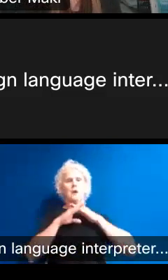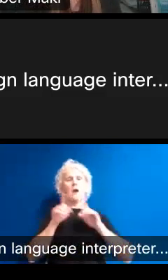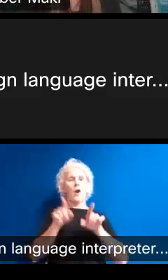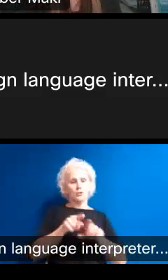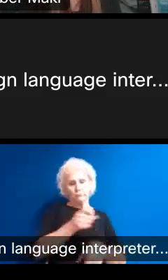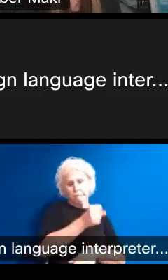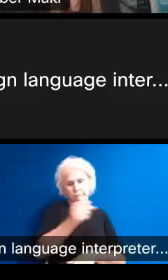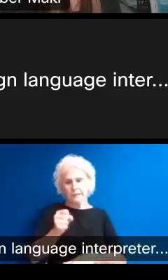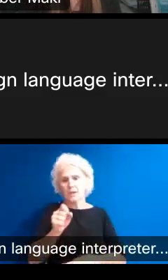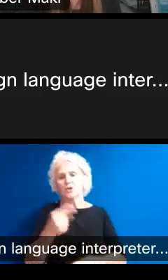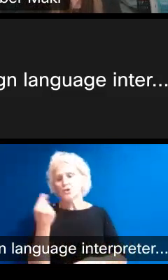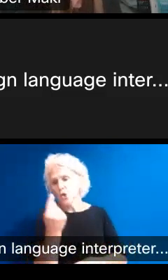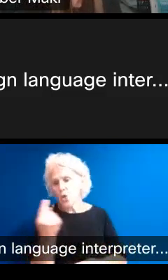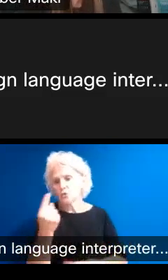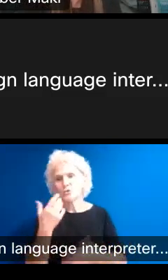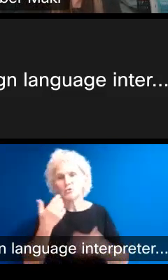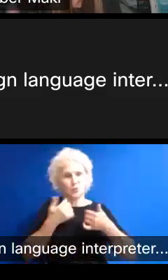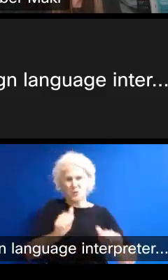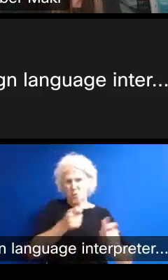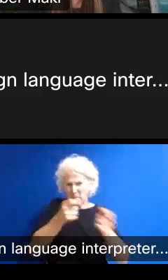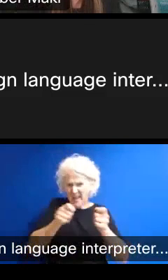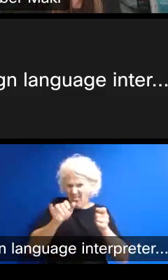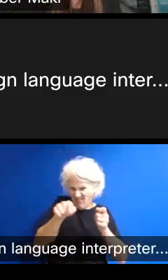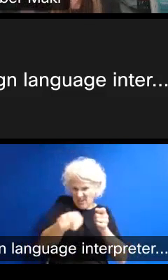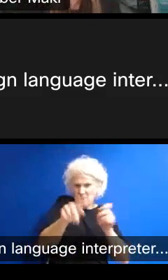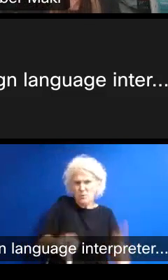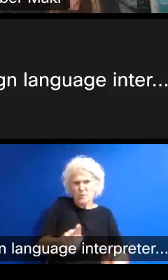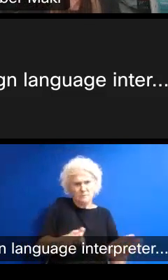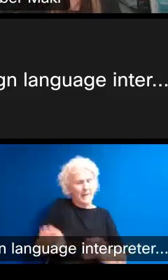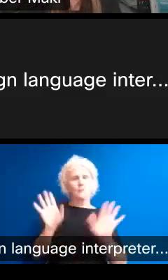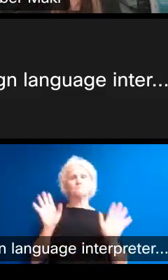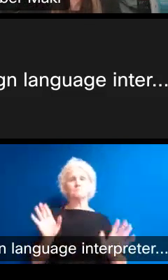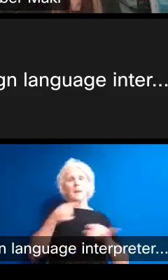the person's behavior. At this point because the police have been called,